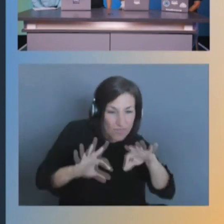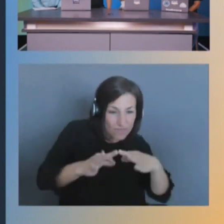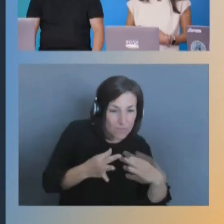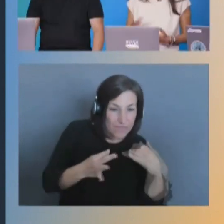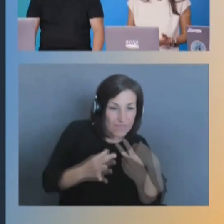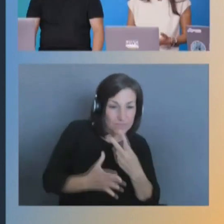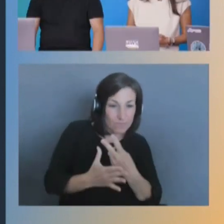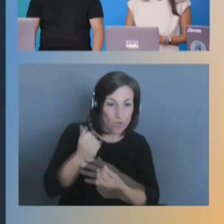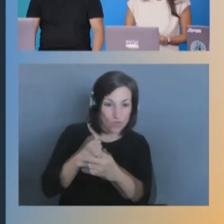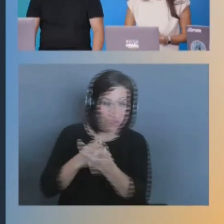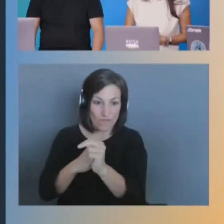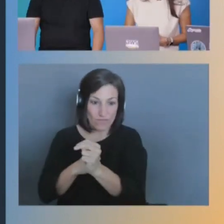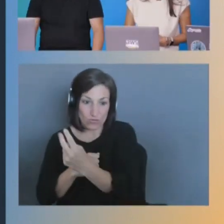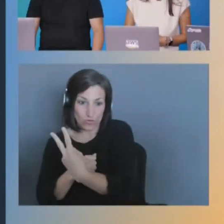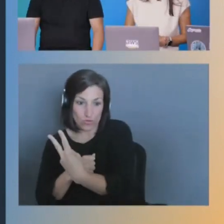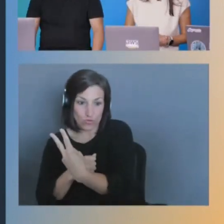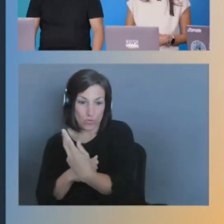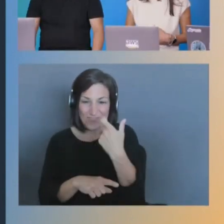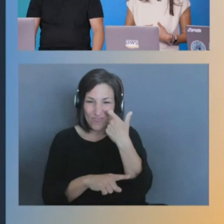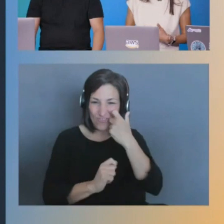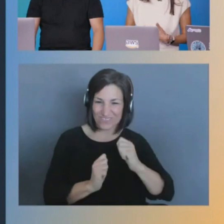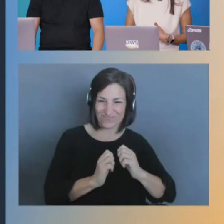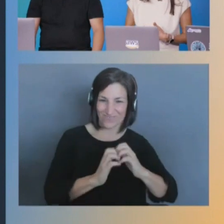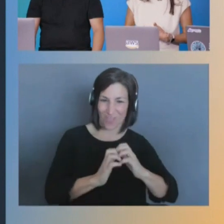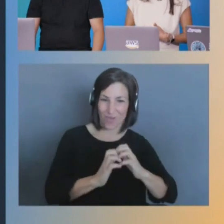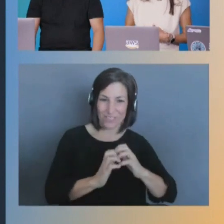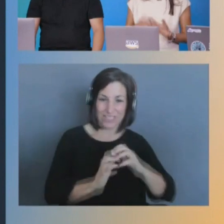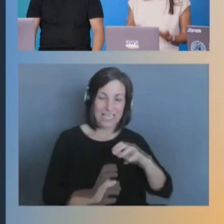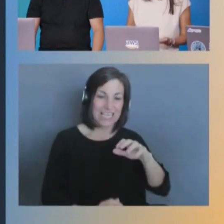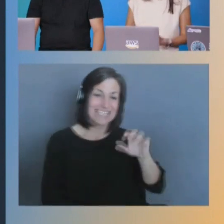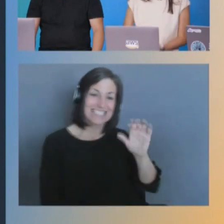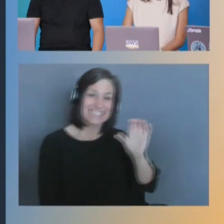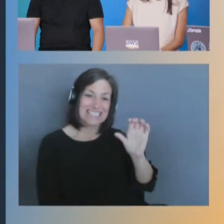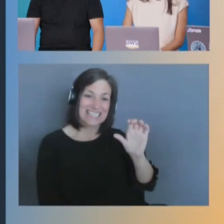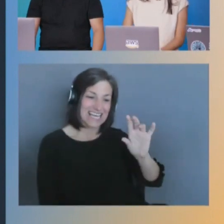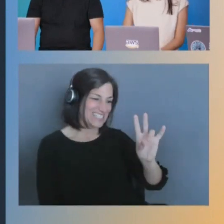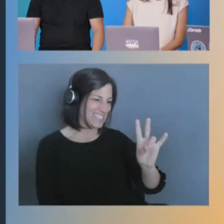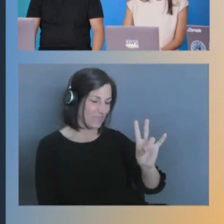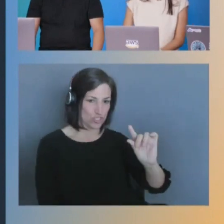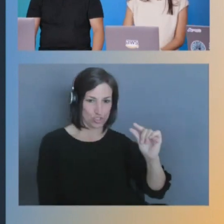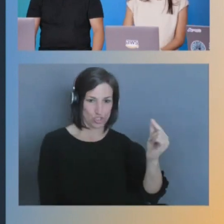as well as our most recently launched instance, C7g, which is powered by Graviton3.